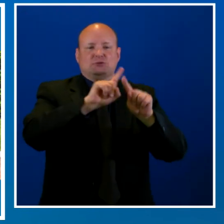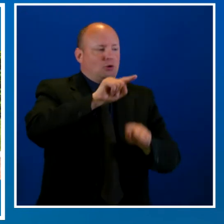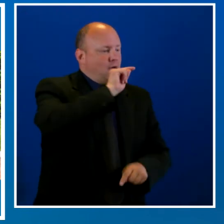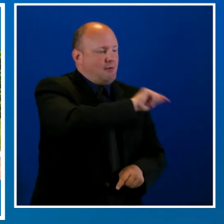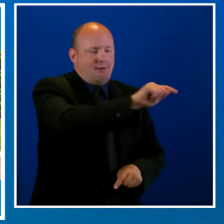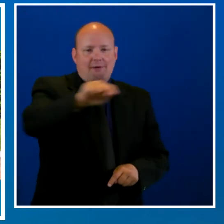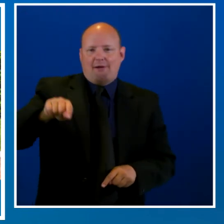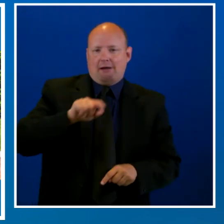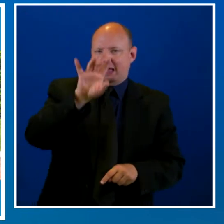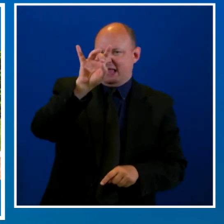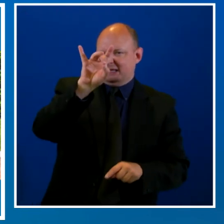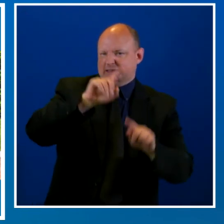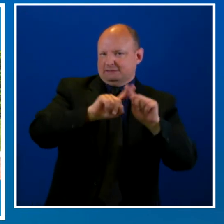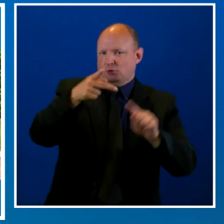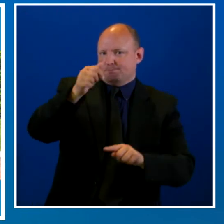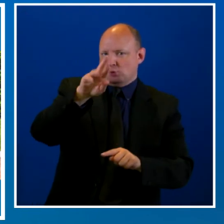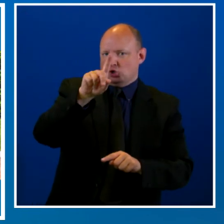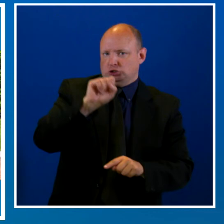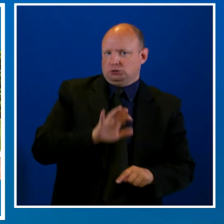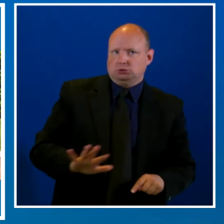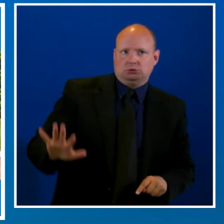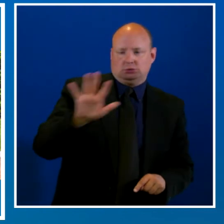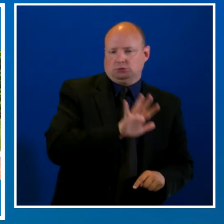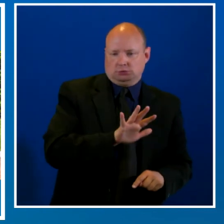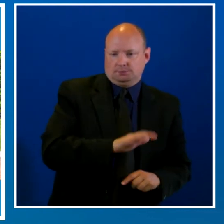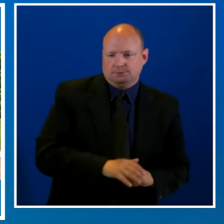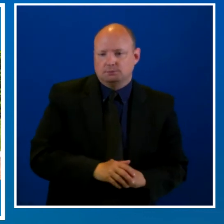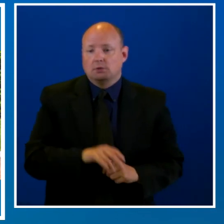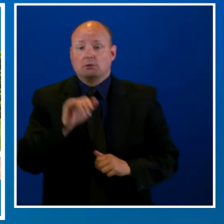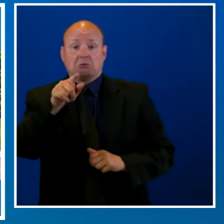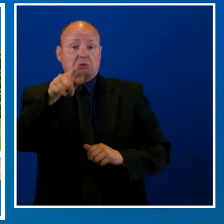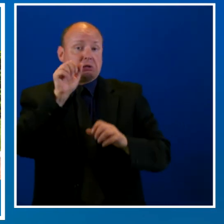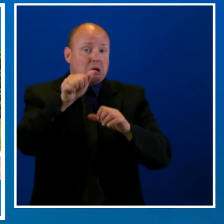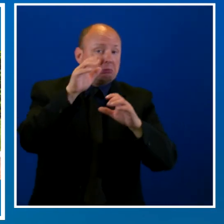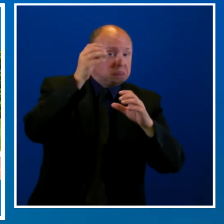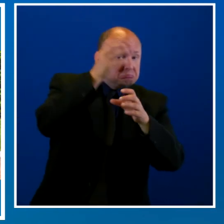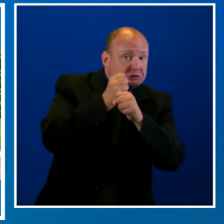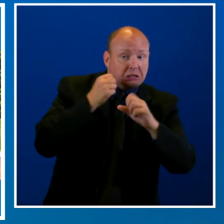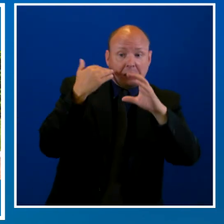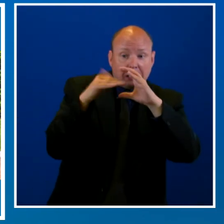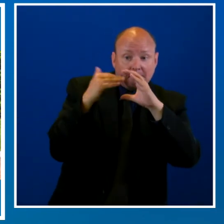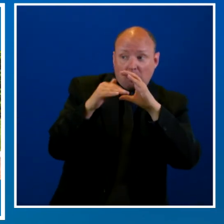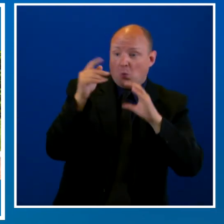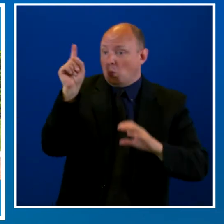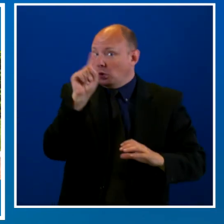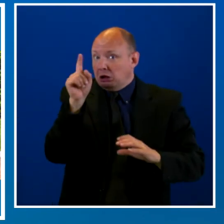So, sign up to receive email notifications about these events at the link on this screen.